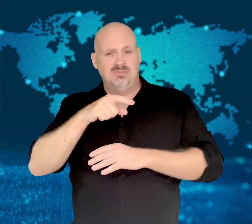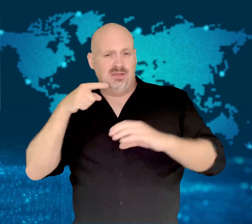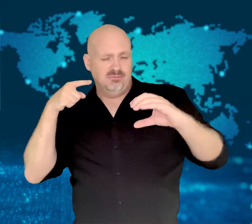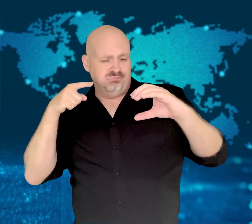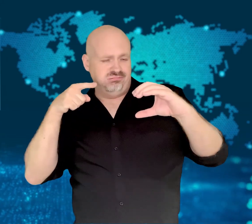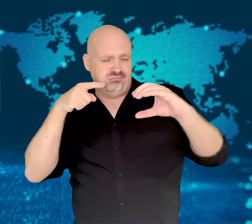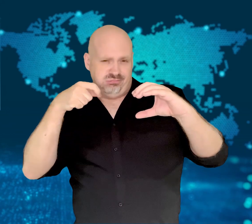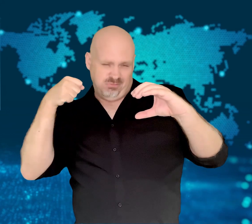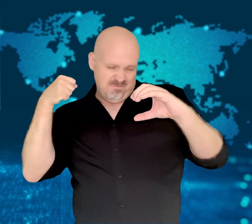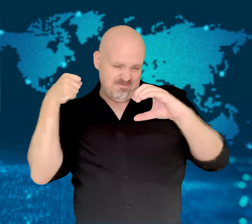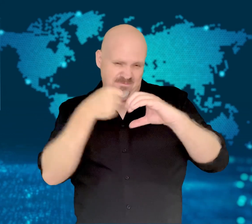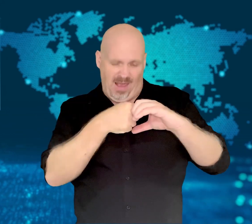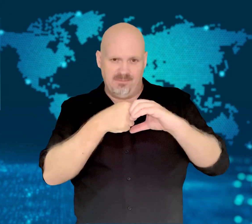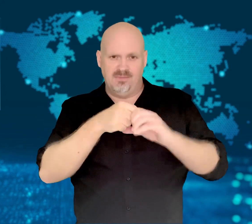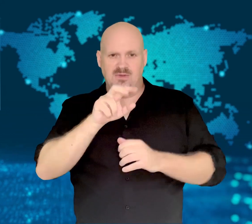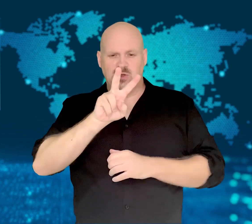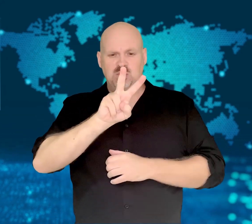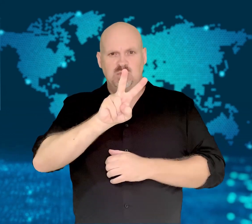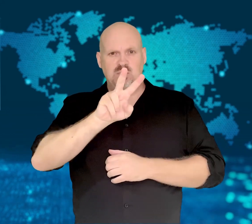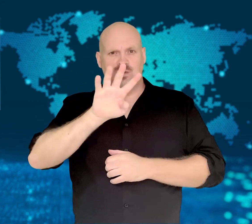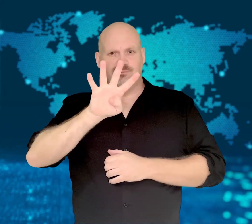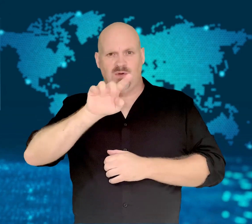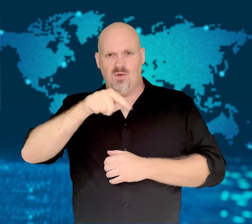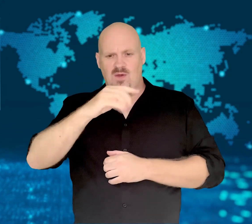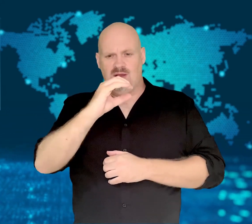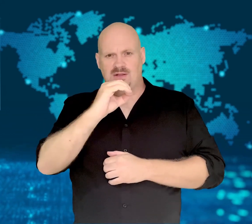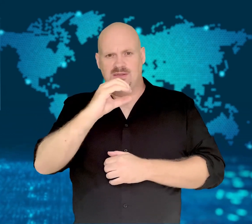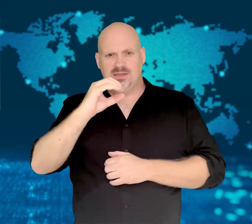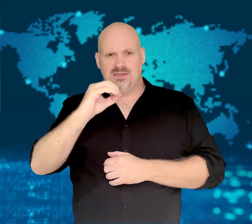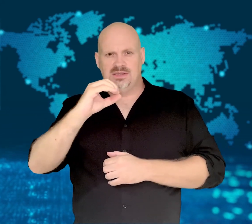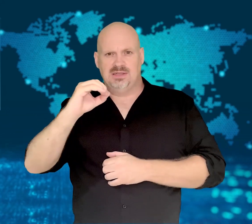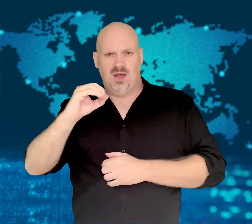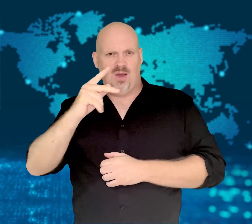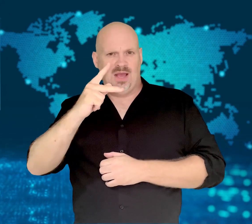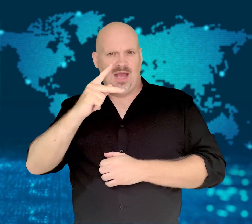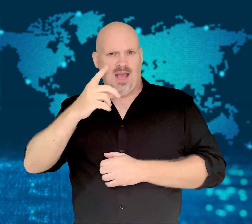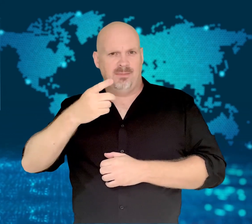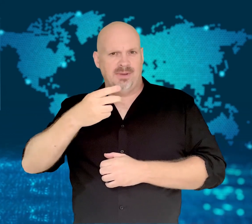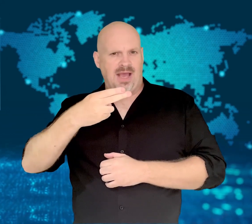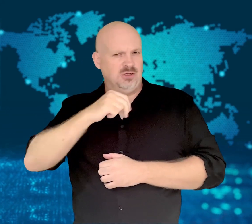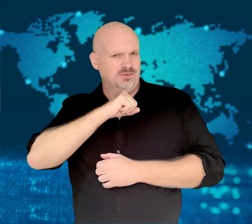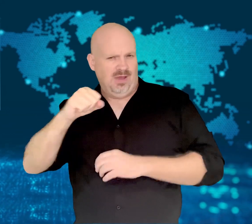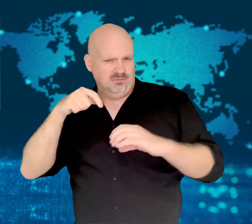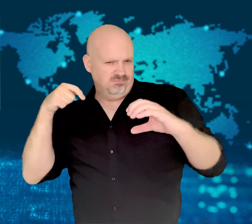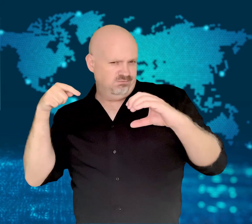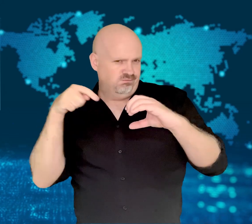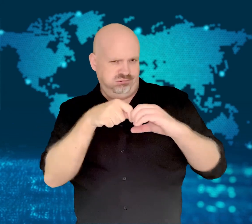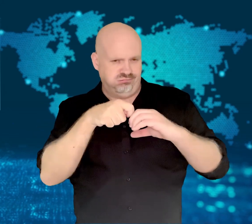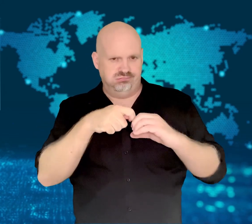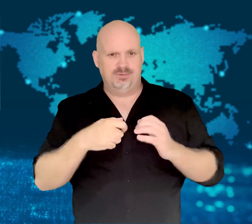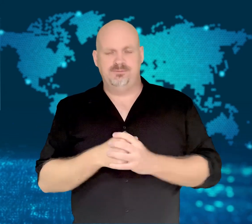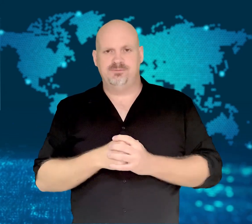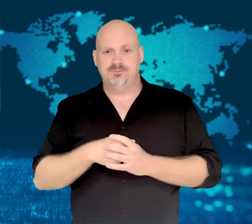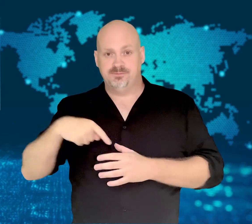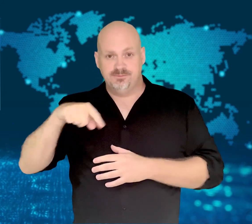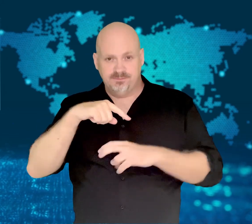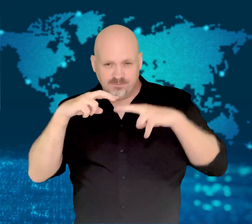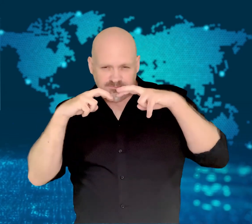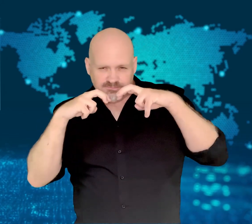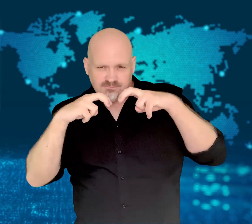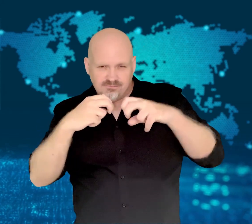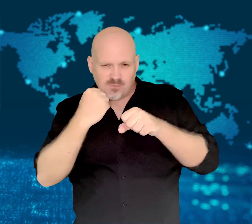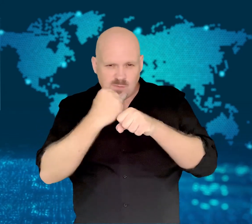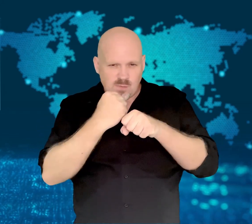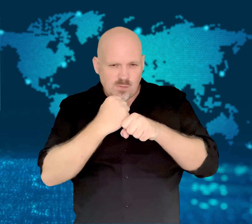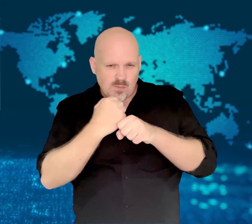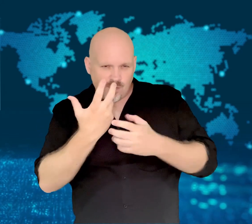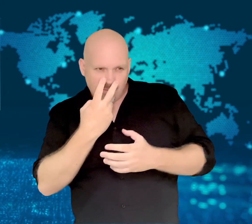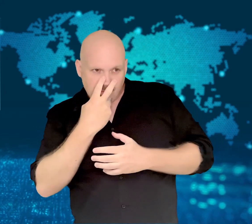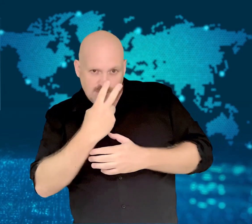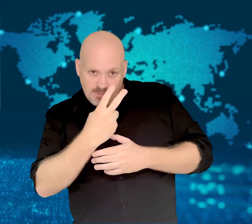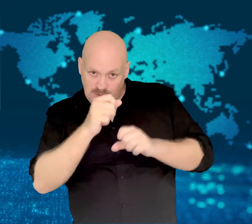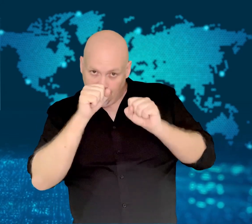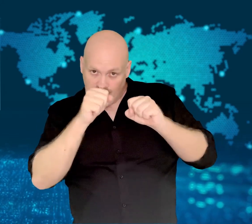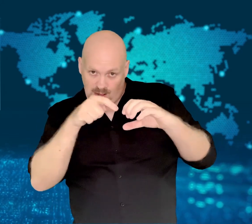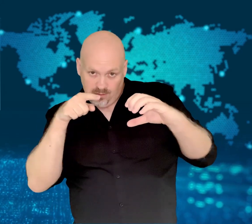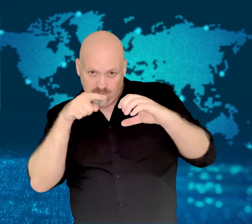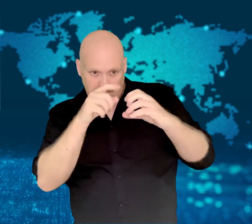The goal of scientists in doing this is to divert the course of the asteroid Dimorphos.